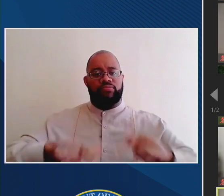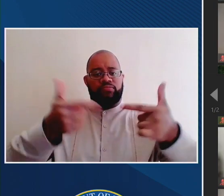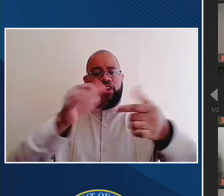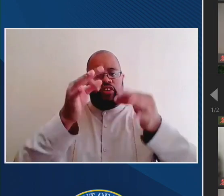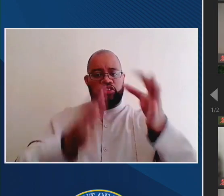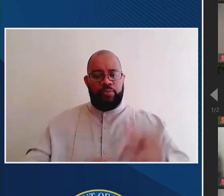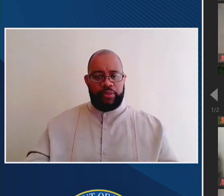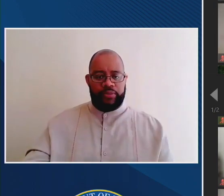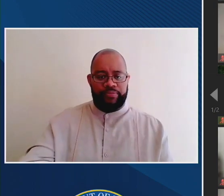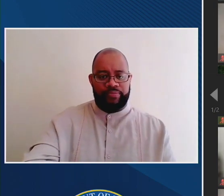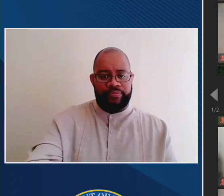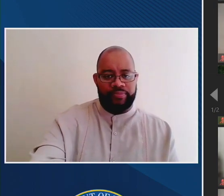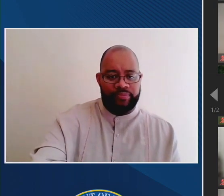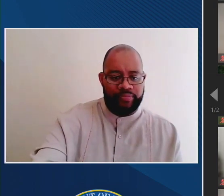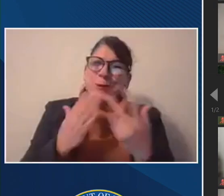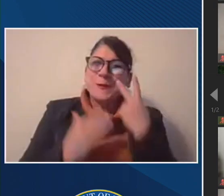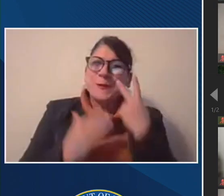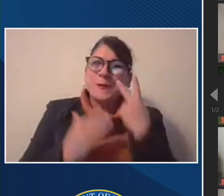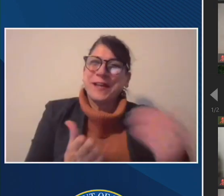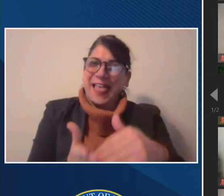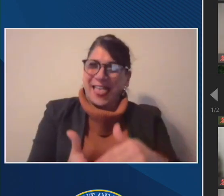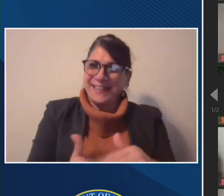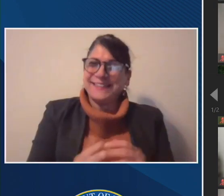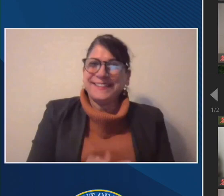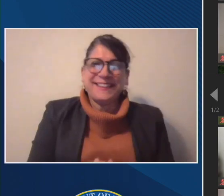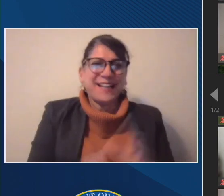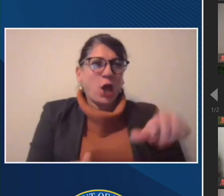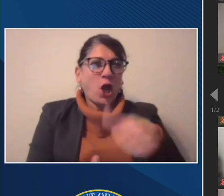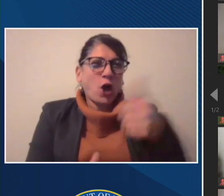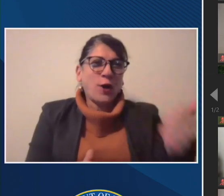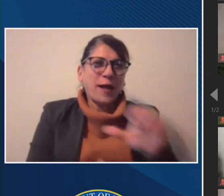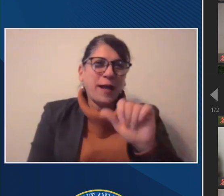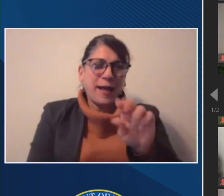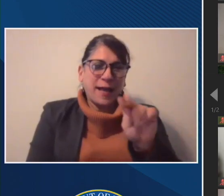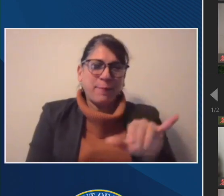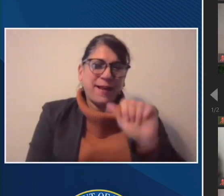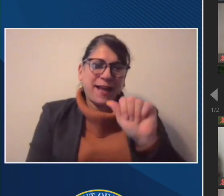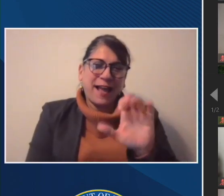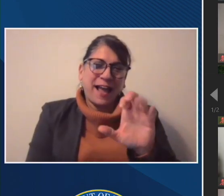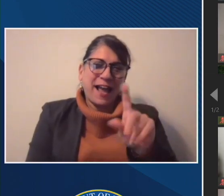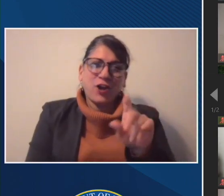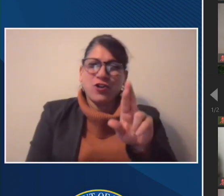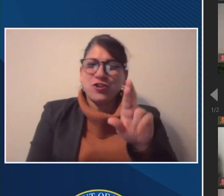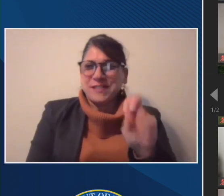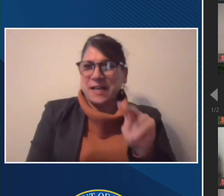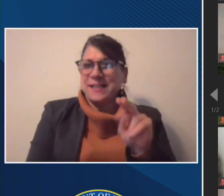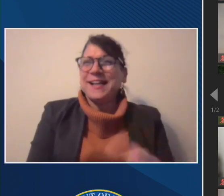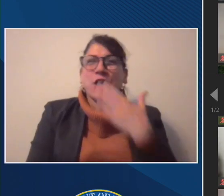Good to see you again. Alternate, Amy Ackerson. Good morning, I'm Amy Ackerson.